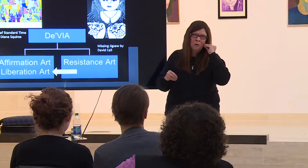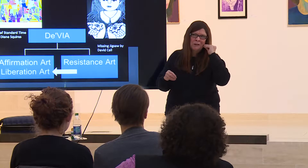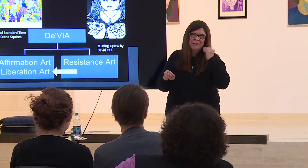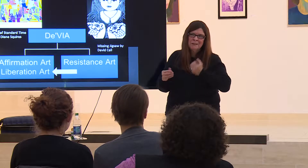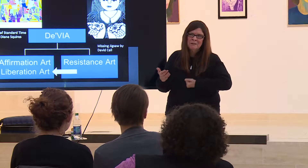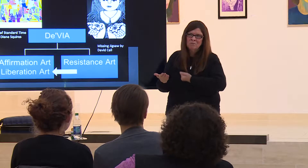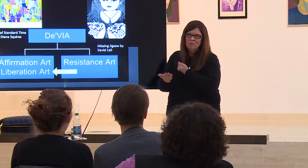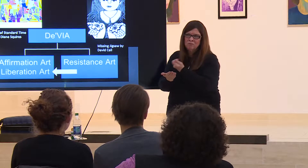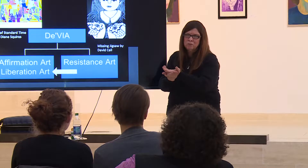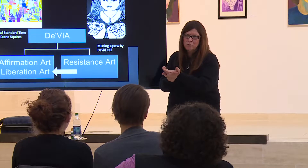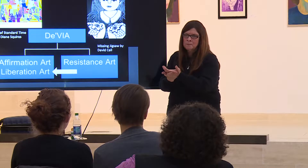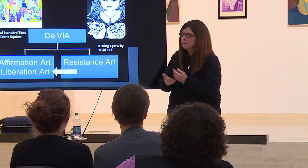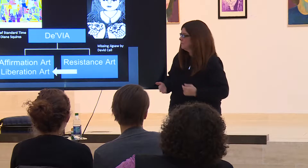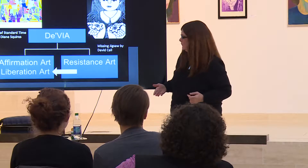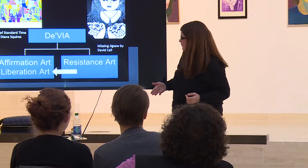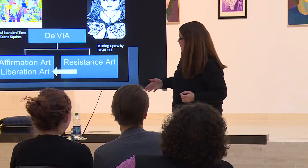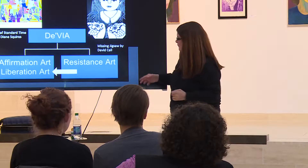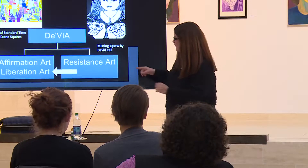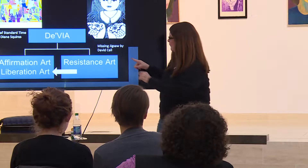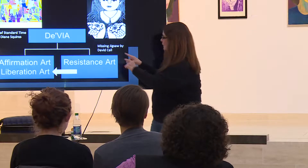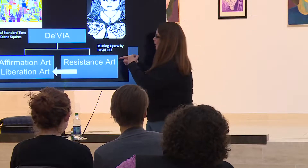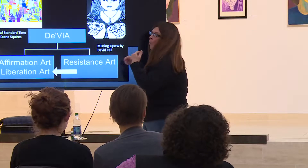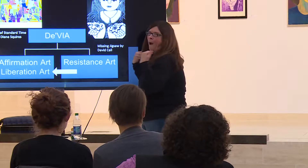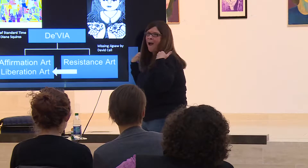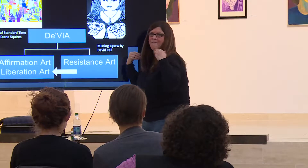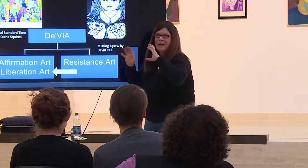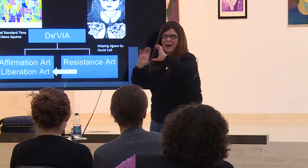It's art made about the deaf experience.